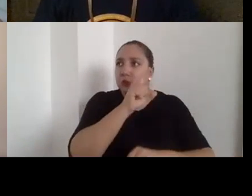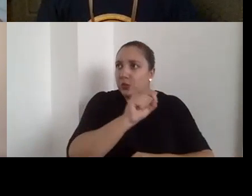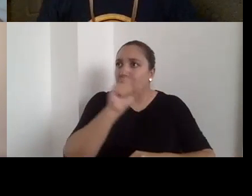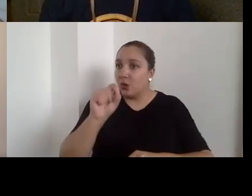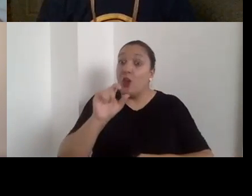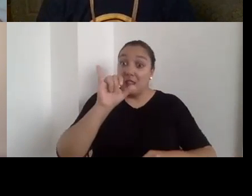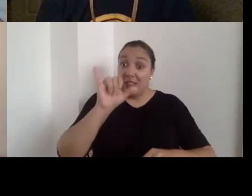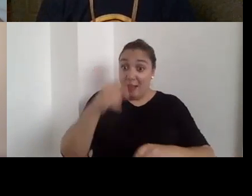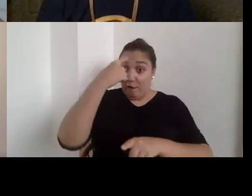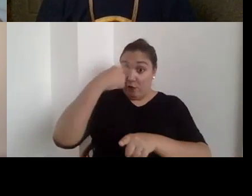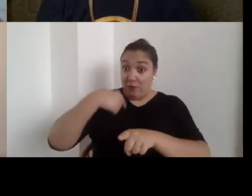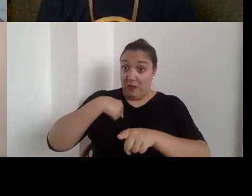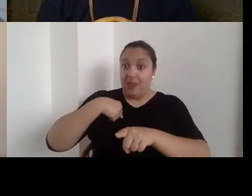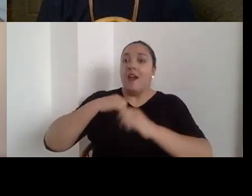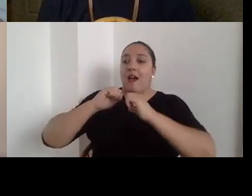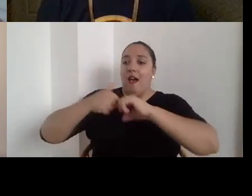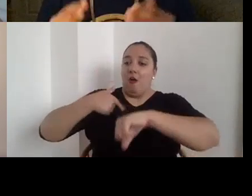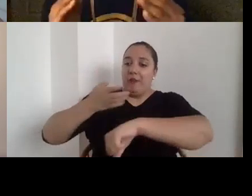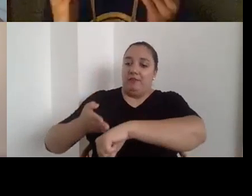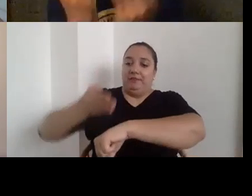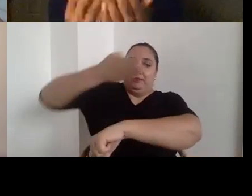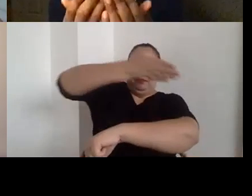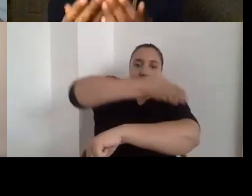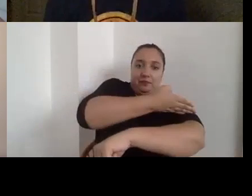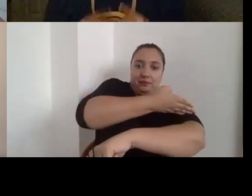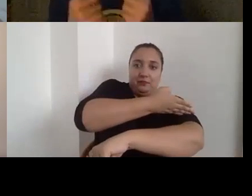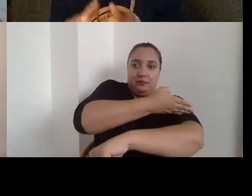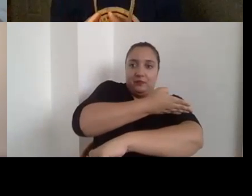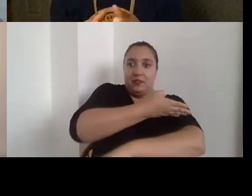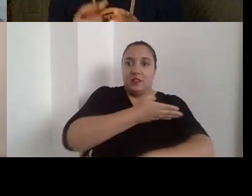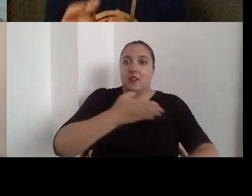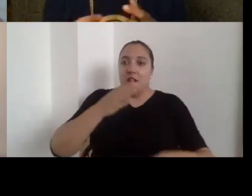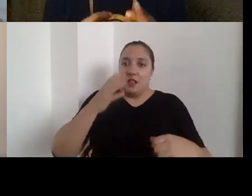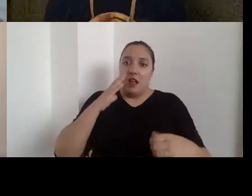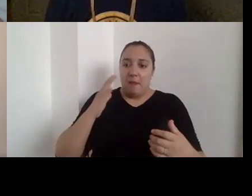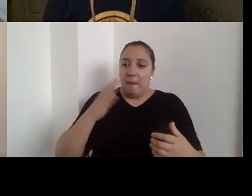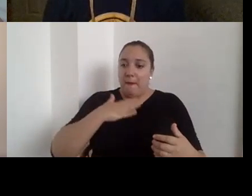That was to use my body as a mirror to my soul and really